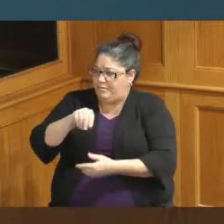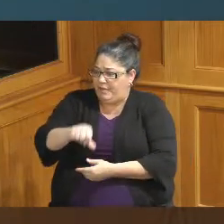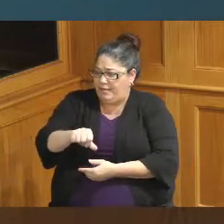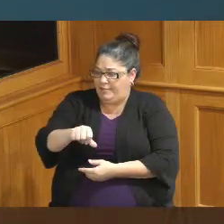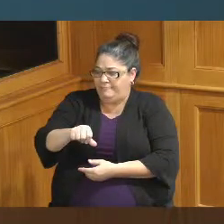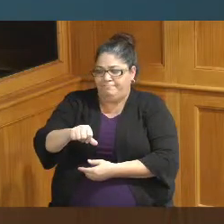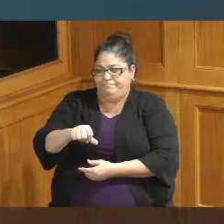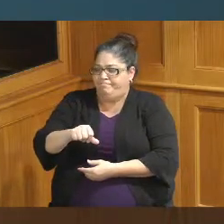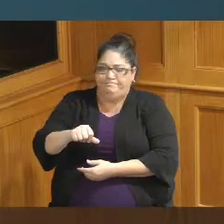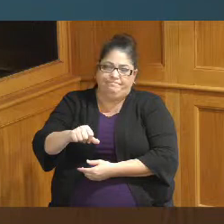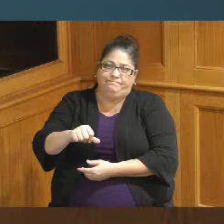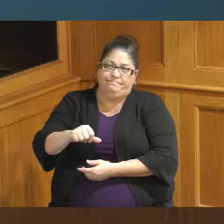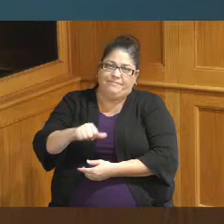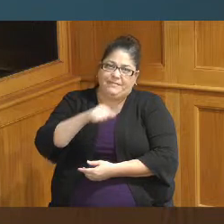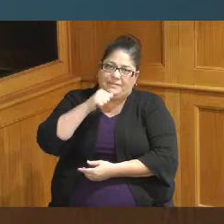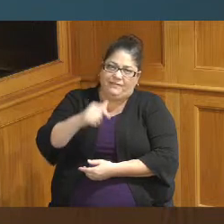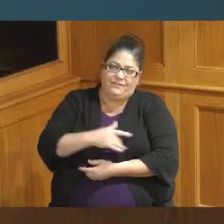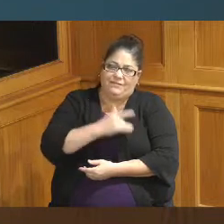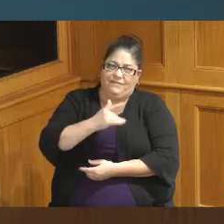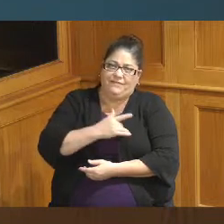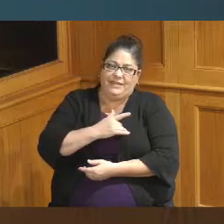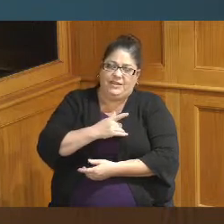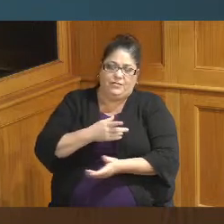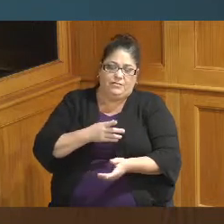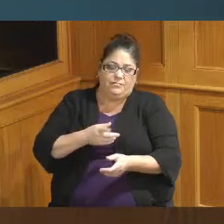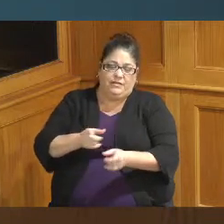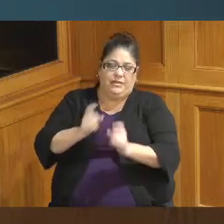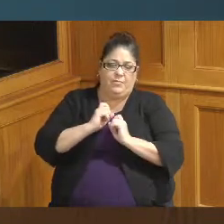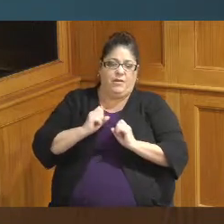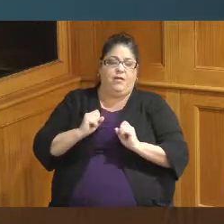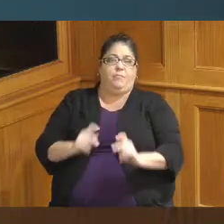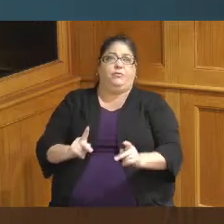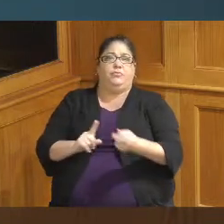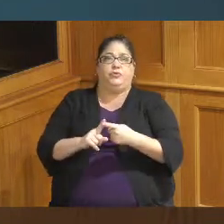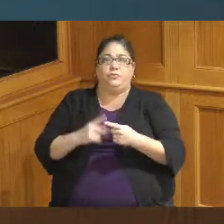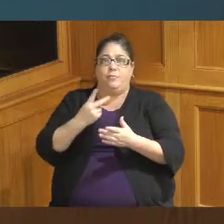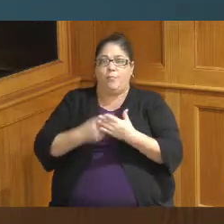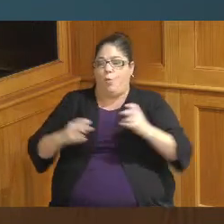not allow me to honestly sit down with the both of you well we can't sit down with the both of